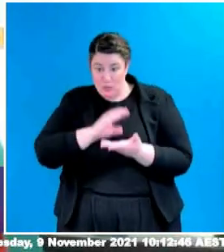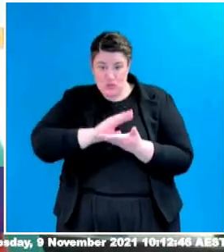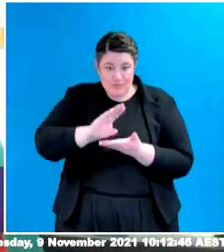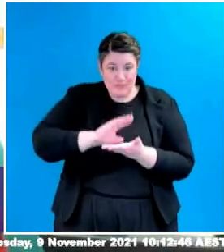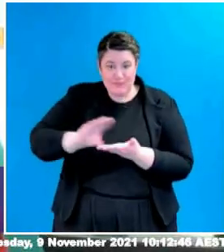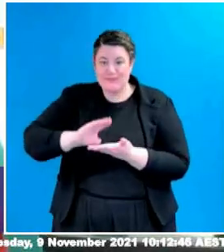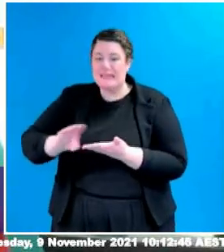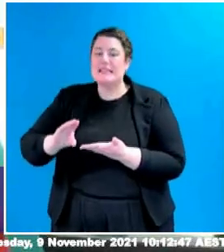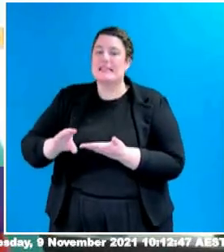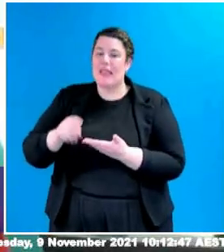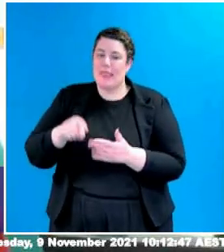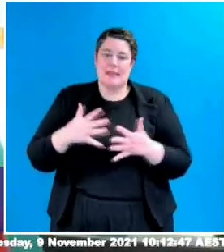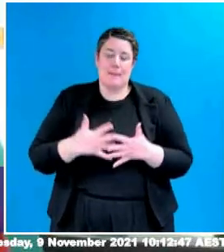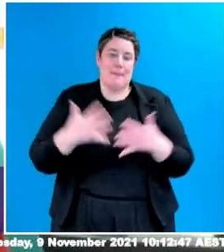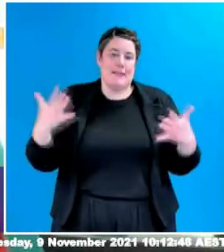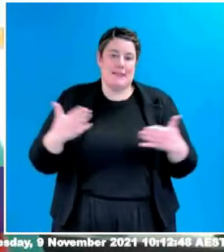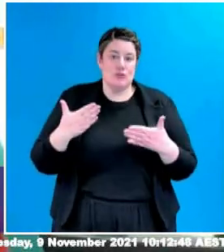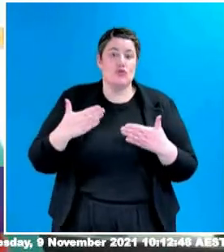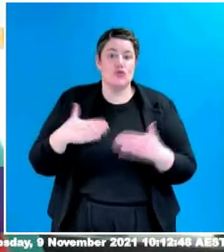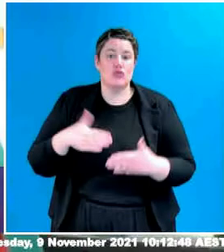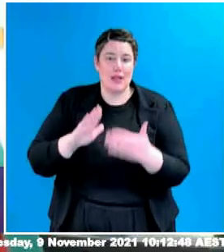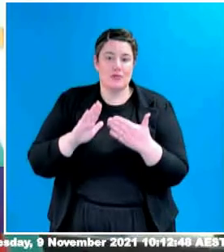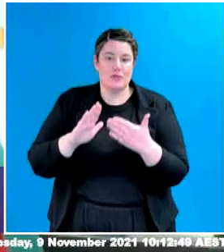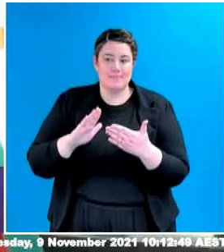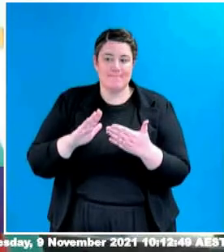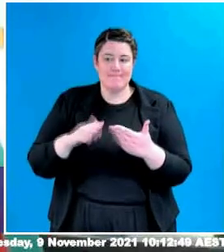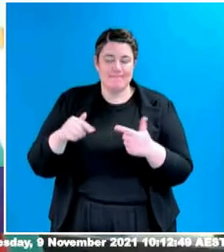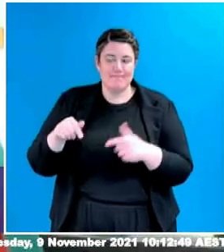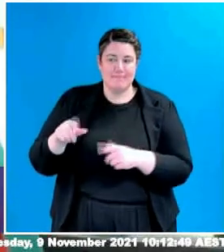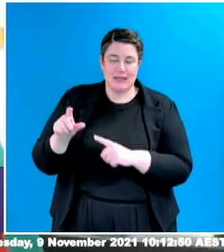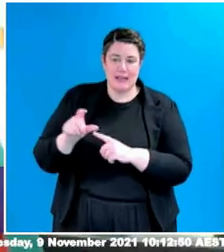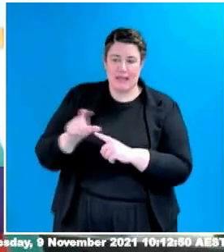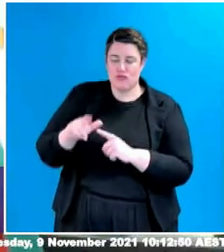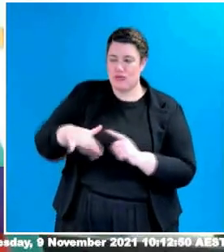I would have to say that would be the biggest challenge the ACT faces.